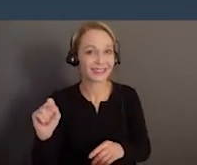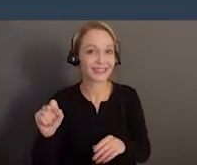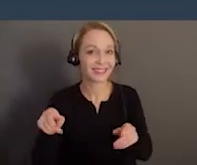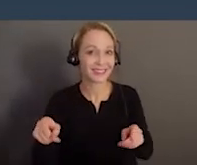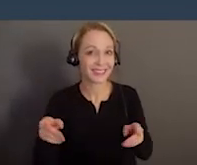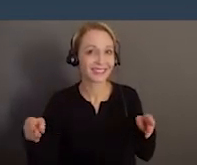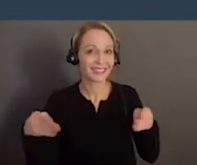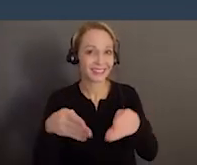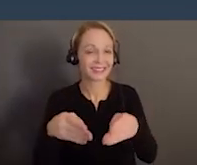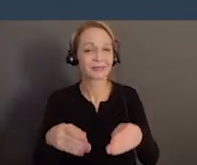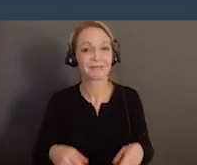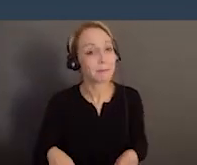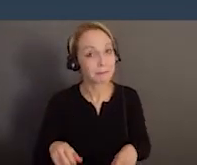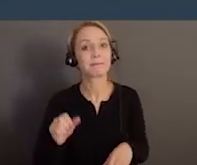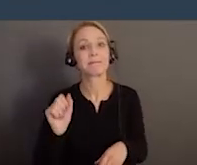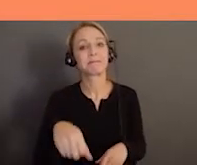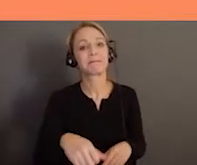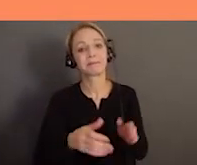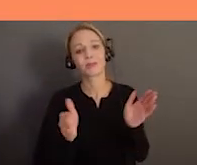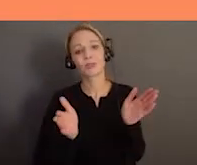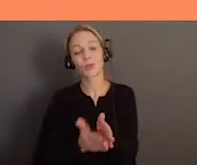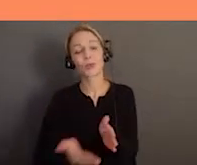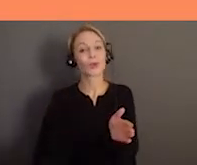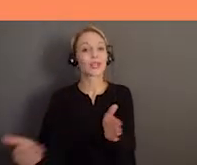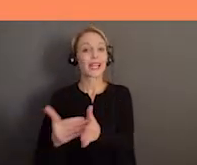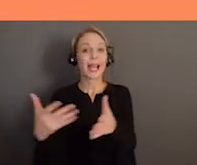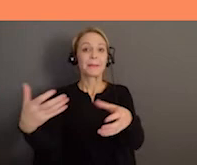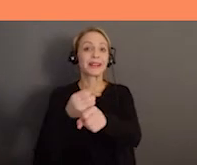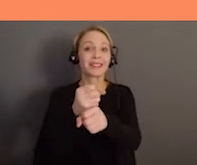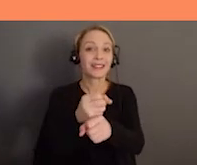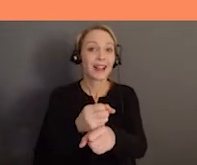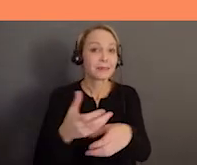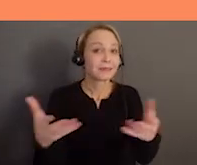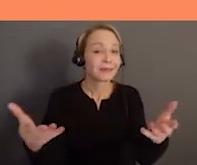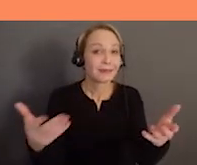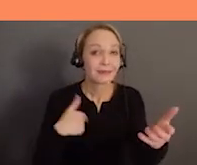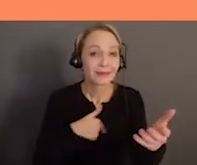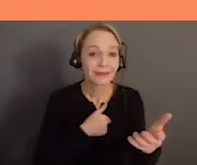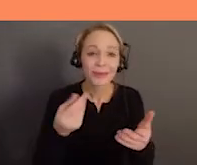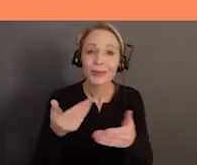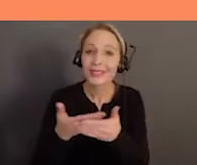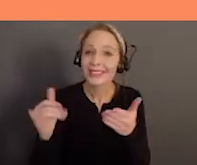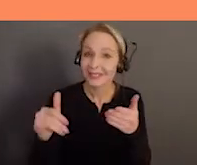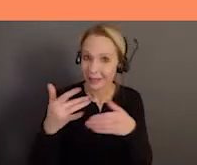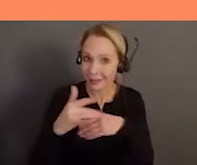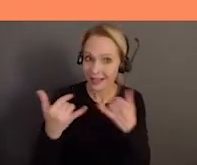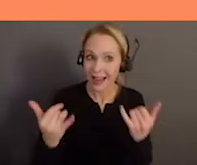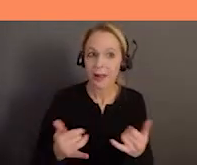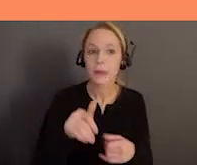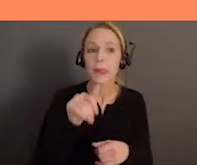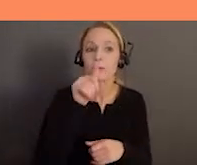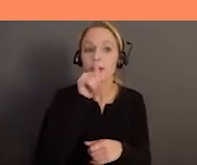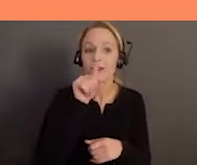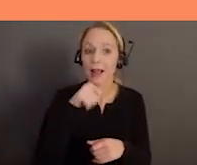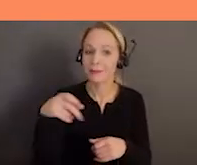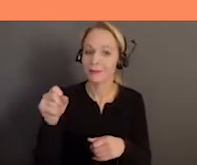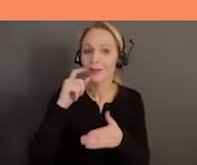TO RECAP, WE HAVE A FEW THINGS THAT ARE AVAILABLE NOW. PRIVATE APPS FOR WRITING API INTEGRATION.